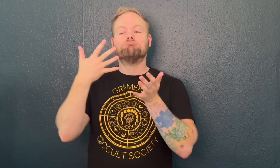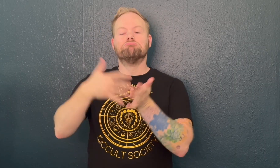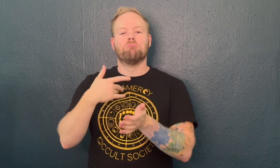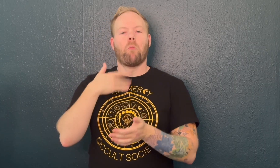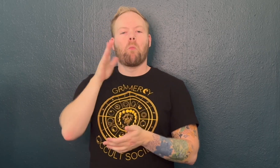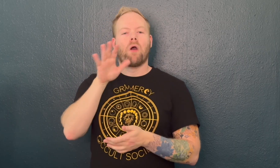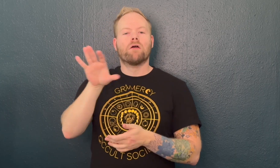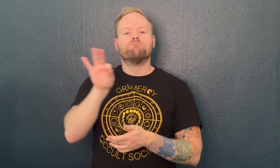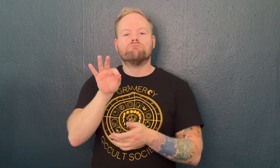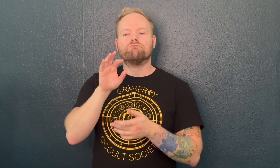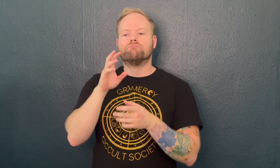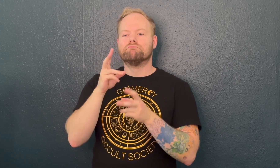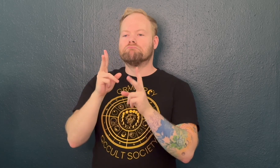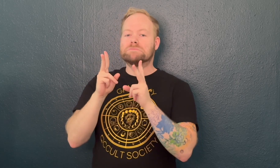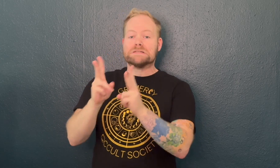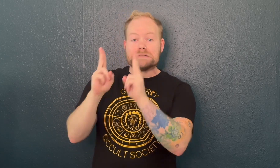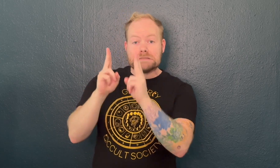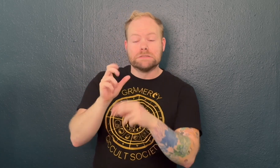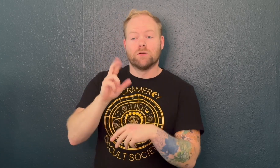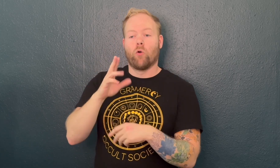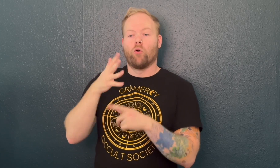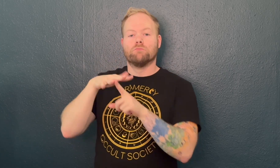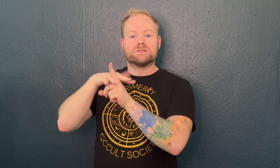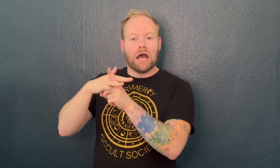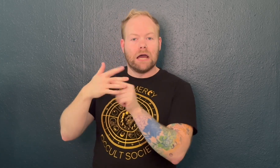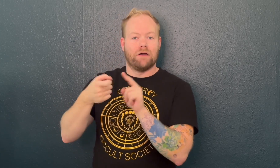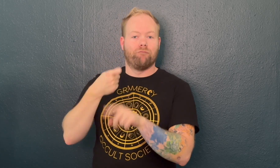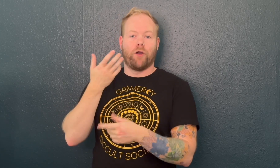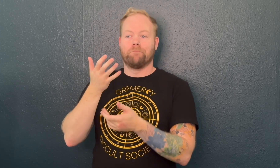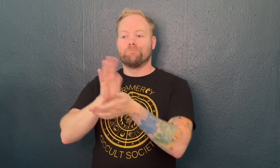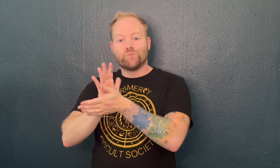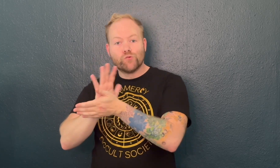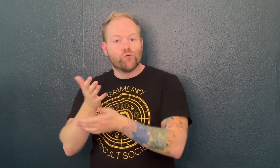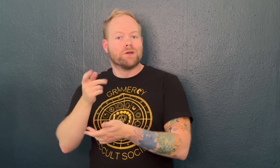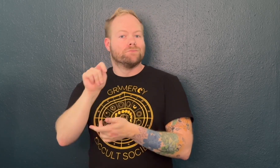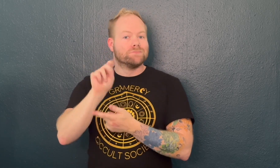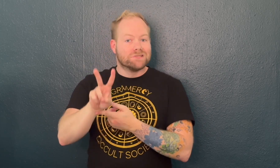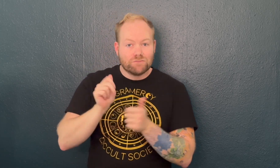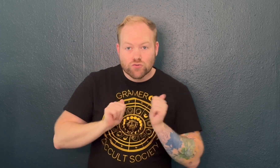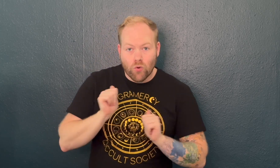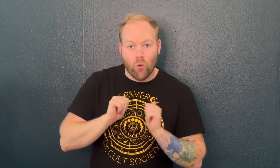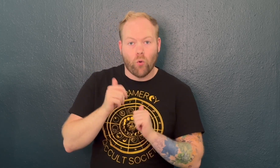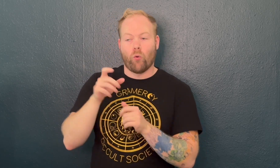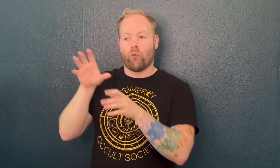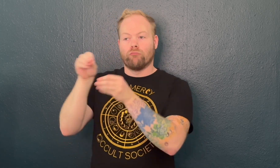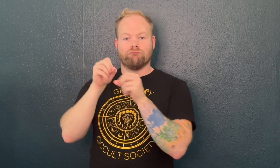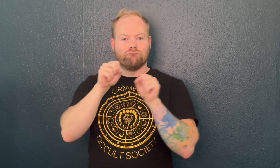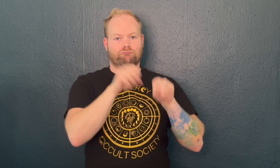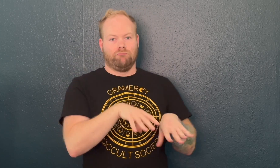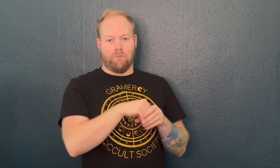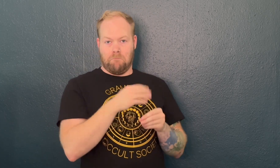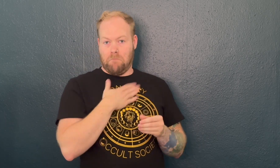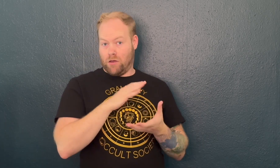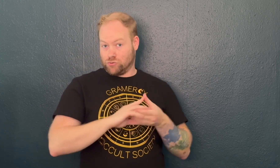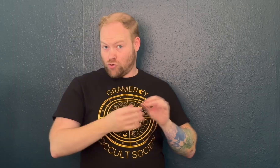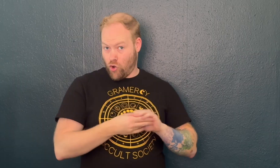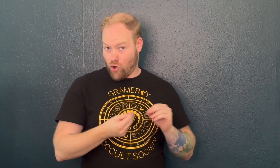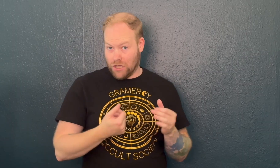is picking a scene/setting from a movie or a TV show, and adapting it to fit in my world.